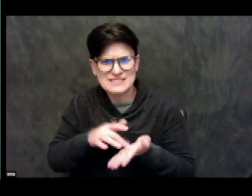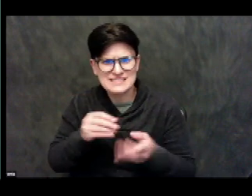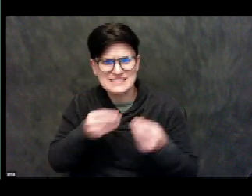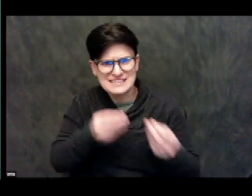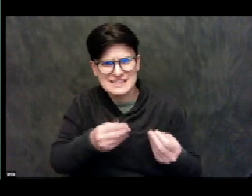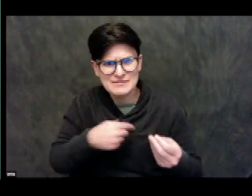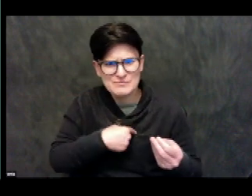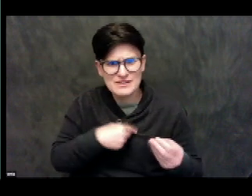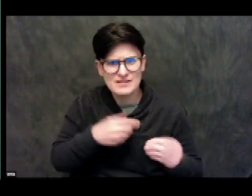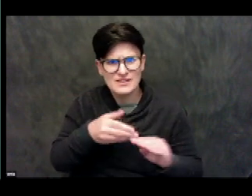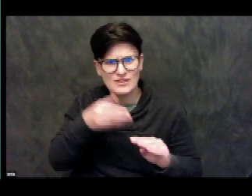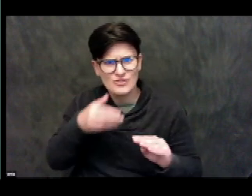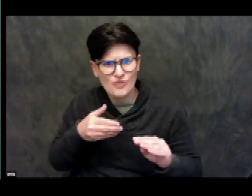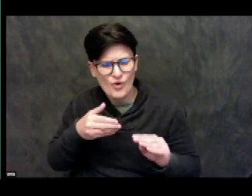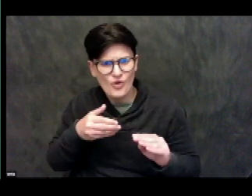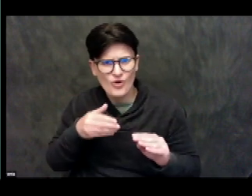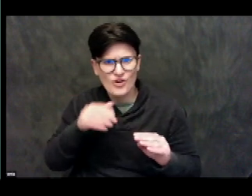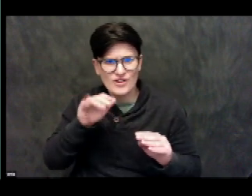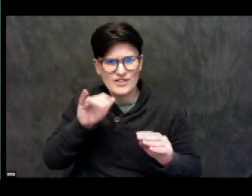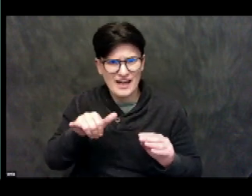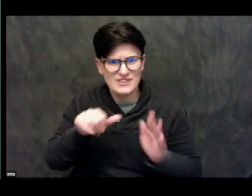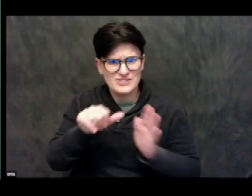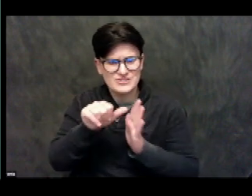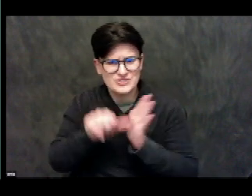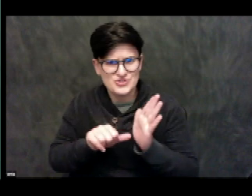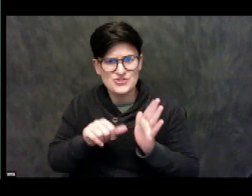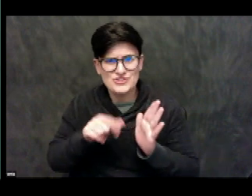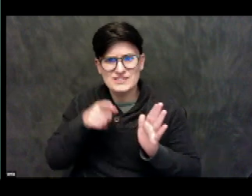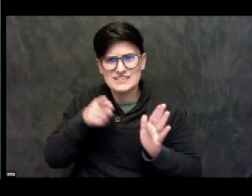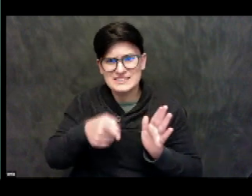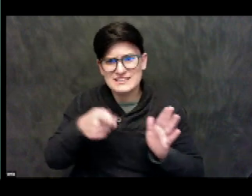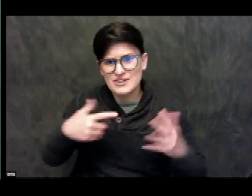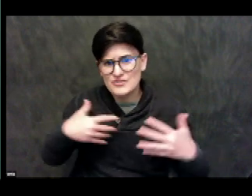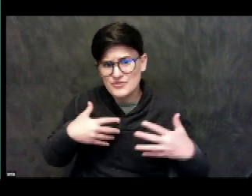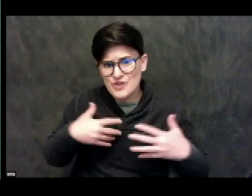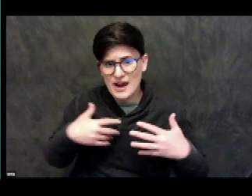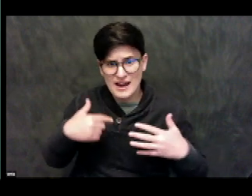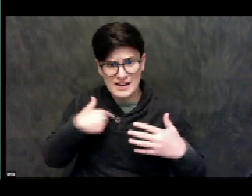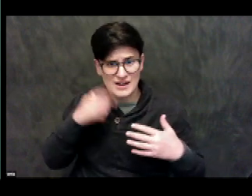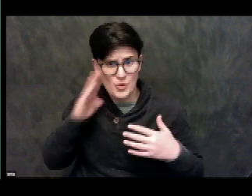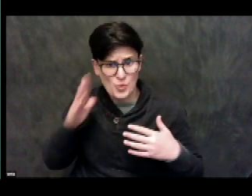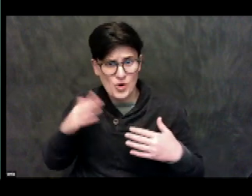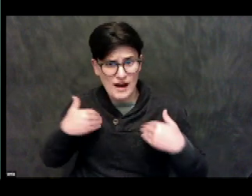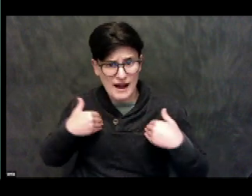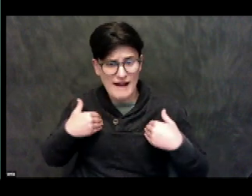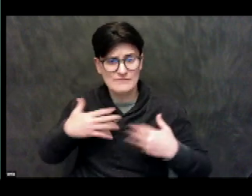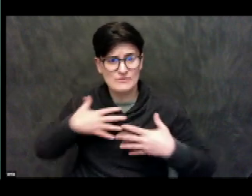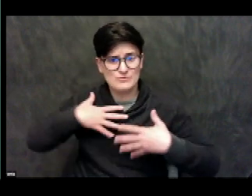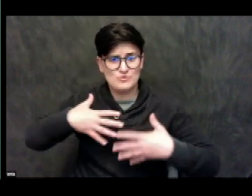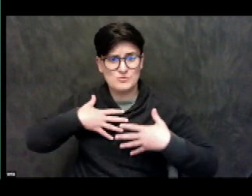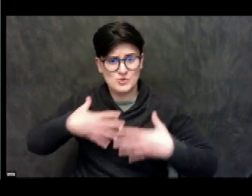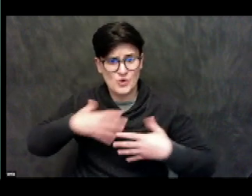having respiratory distress again, and that was pretty scary. Unfortunately, everything went great,